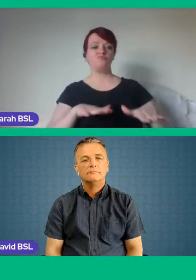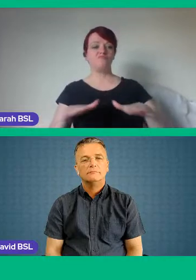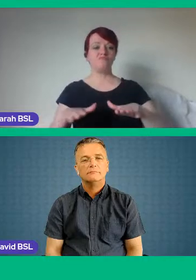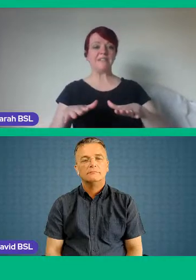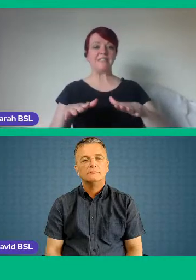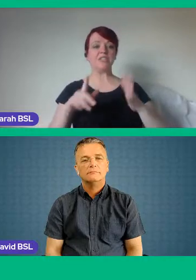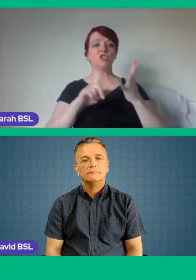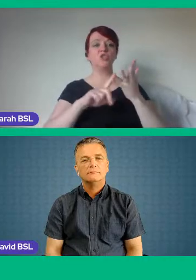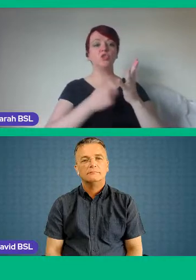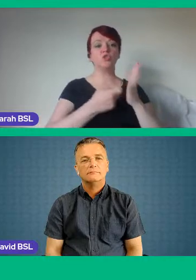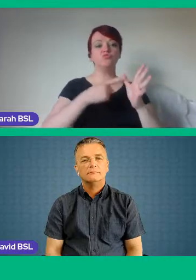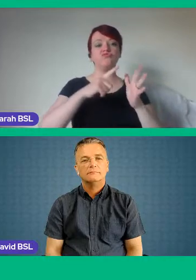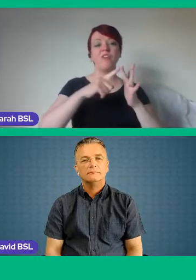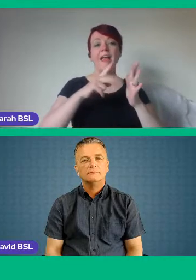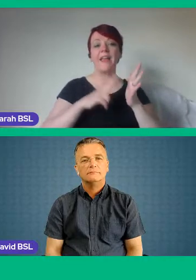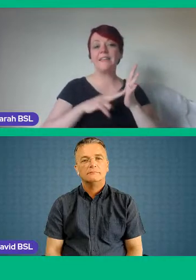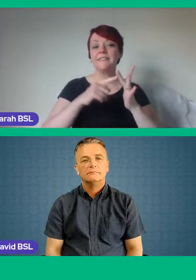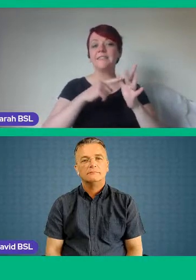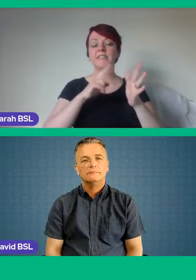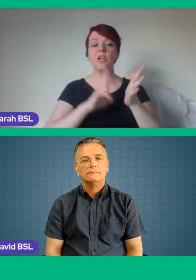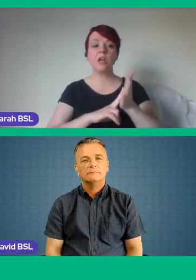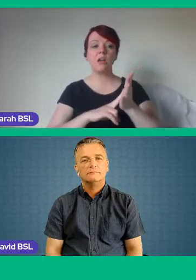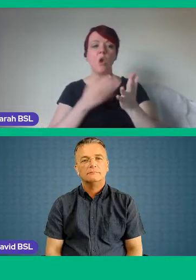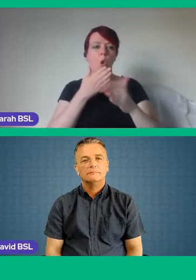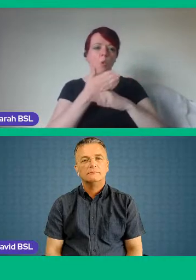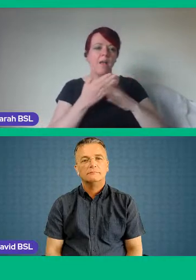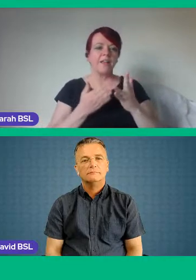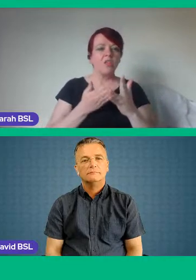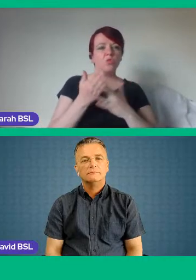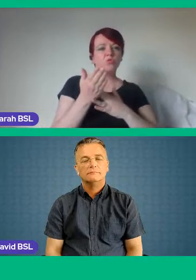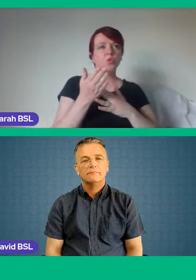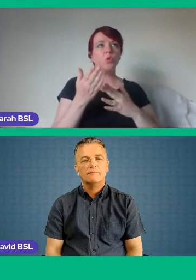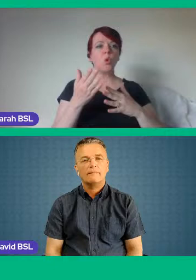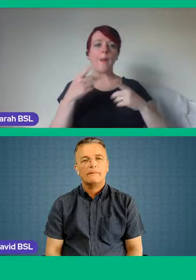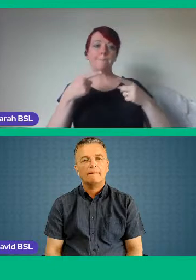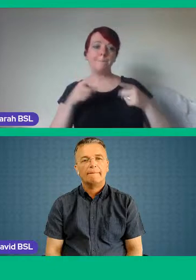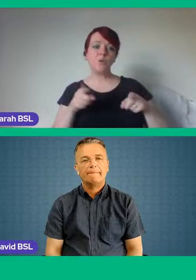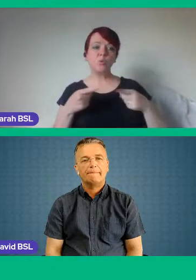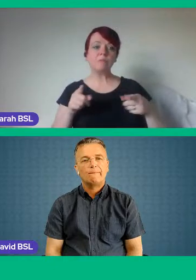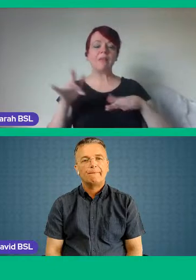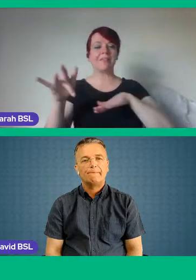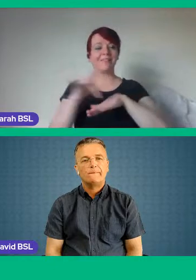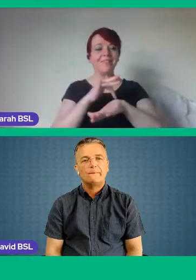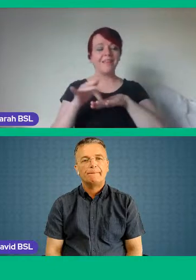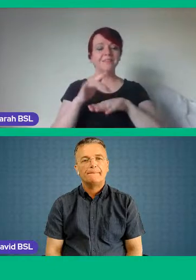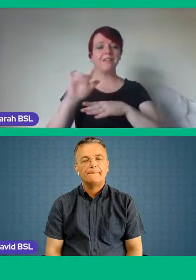music, theatre and film , often with a community inclusion practice at